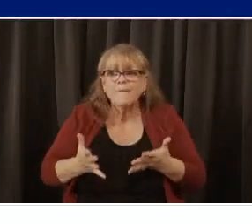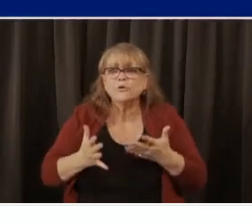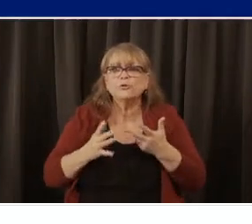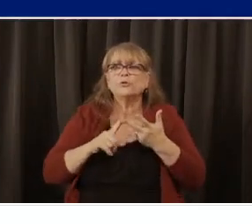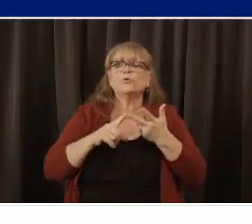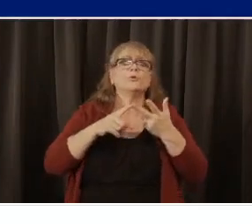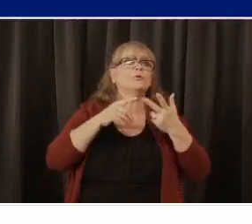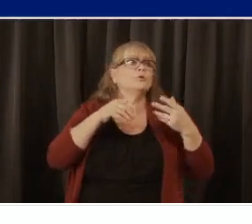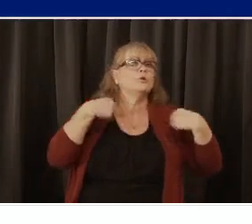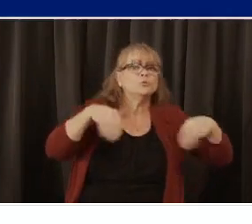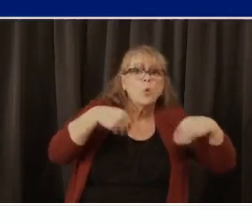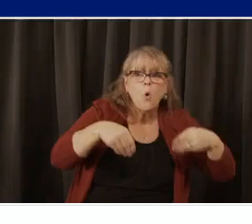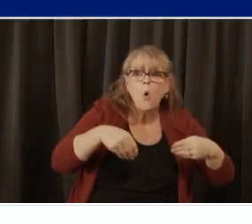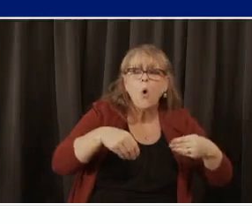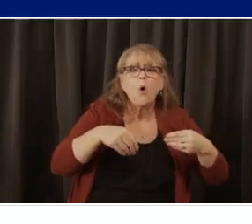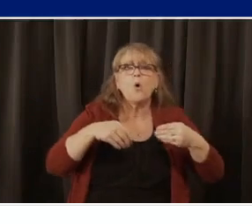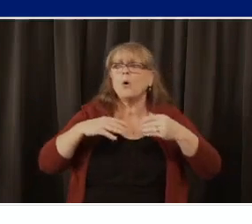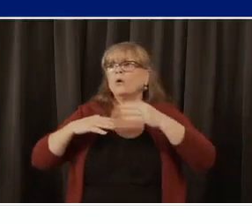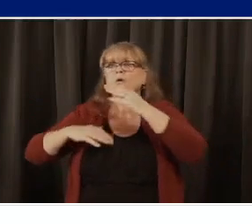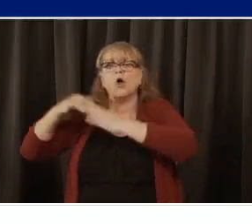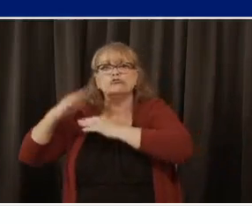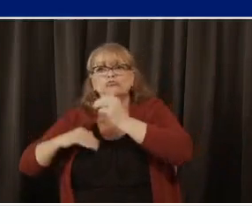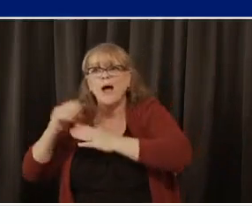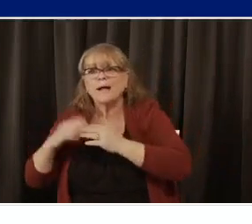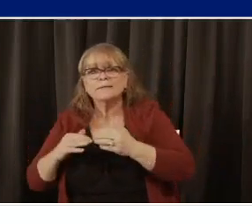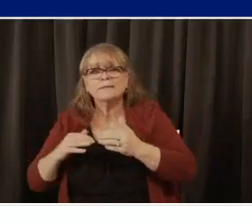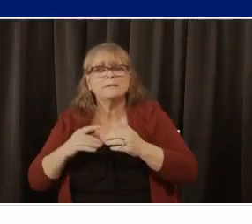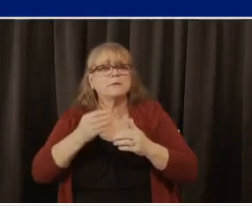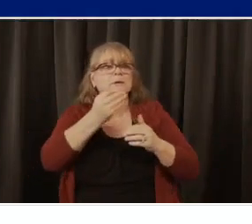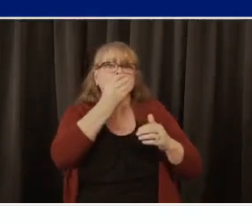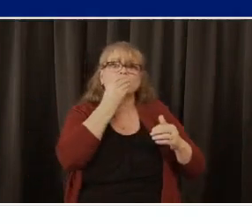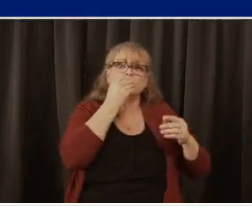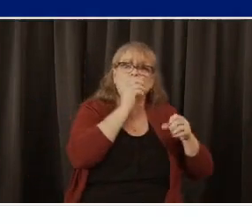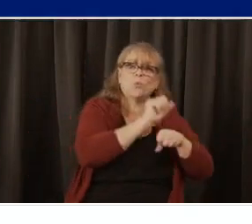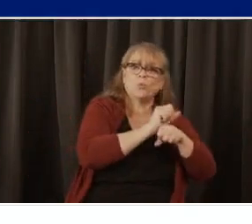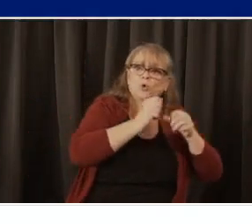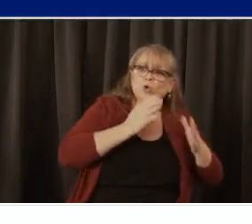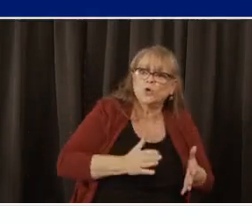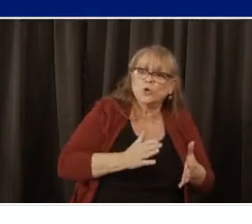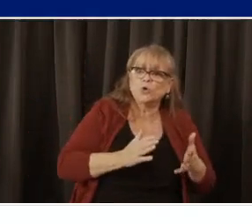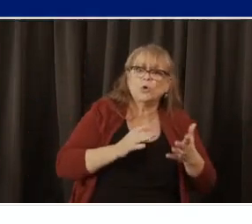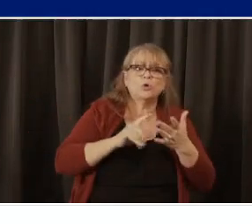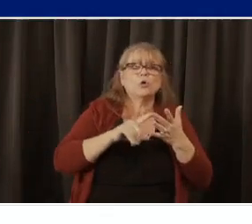you need is your email address and where we send them. You can apply using a Google form